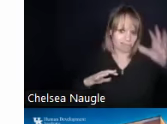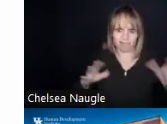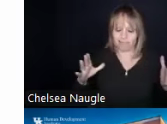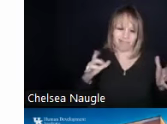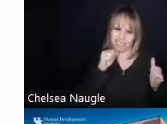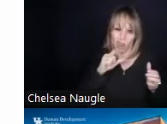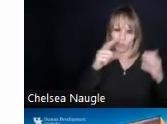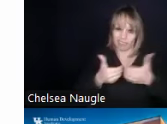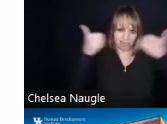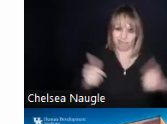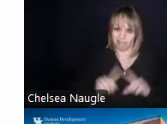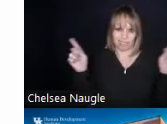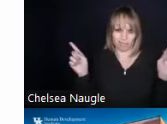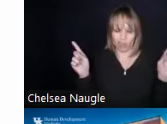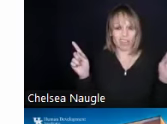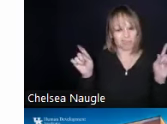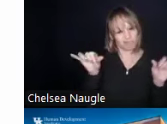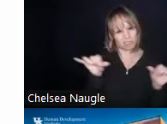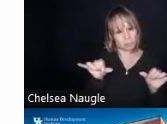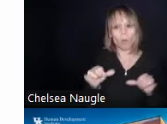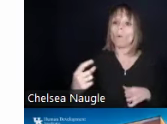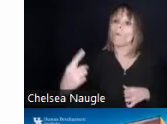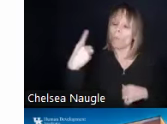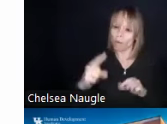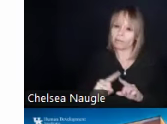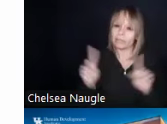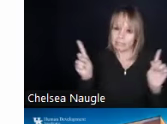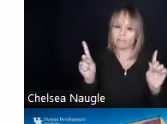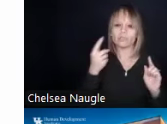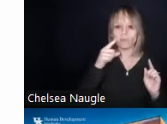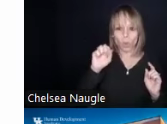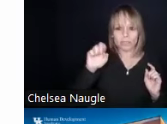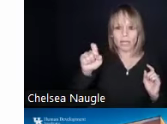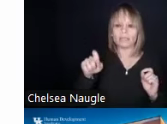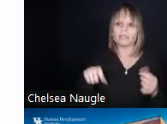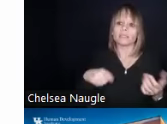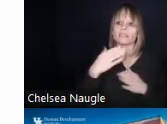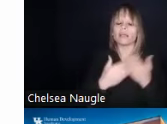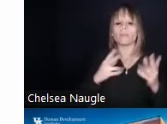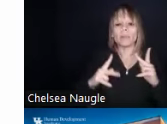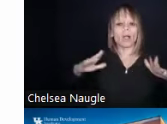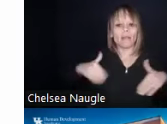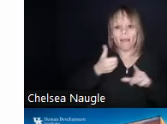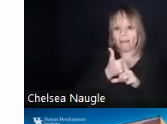thing that differed by sex was uh for some of the prepubescent uh subjects that were involved, some of the physical